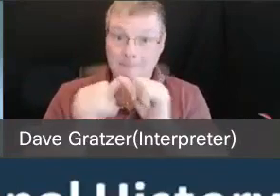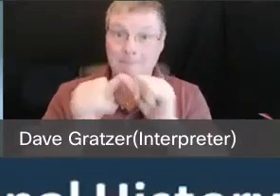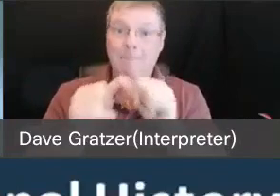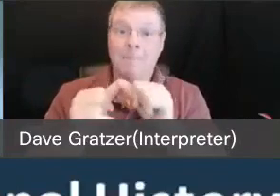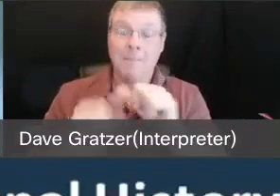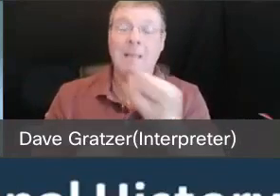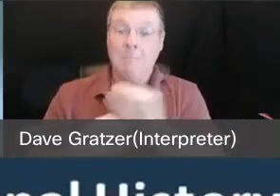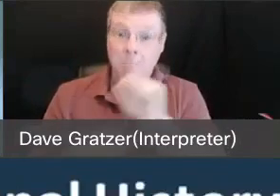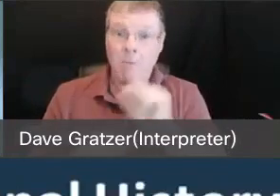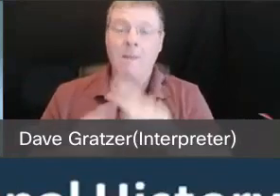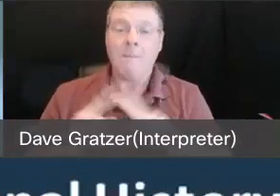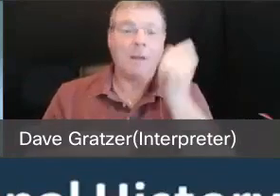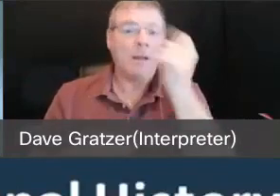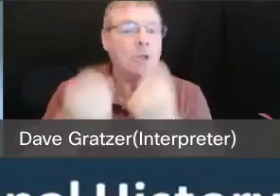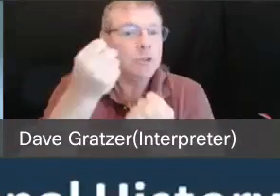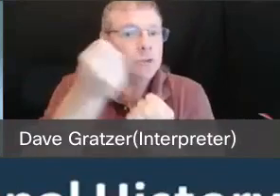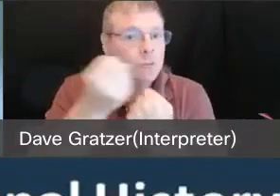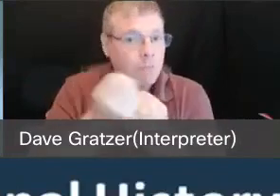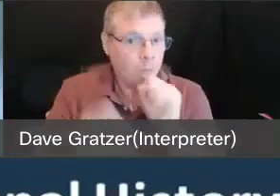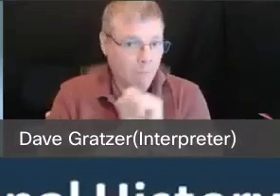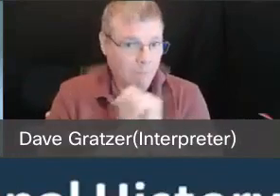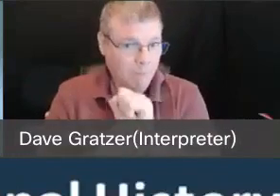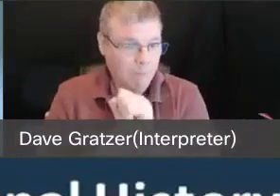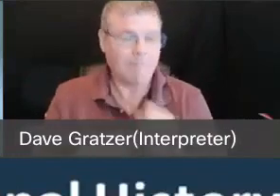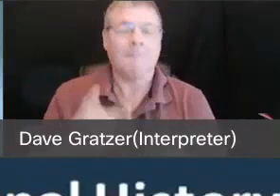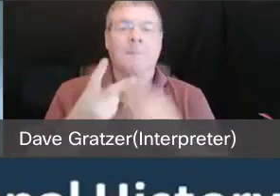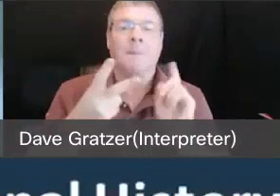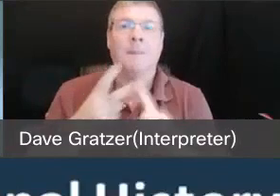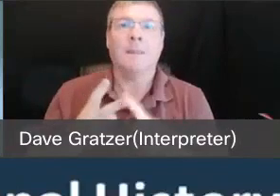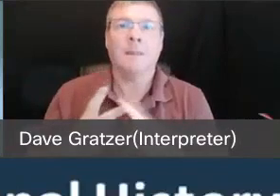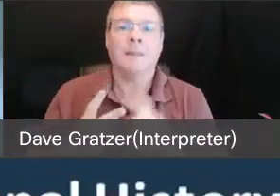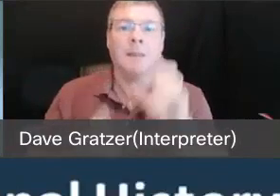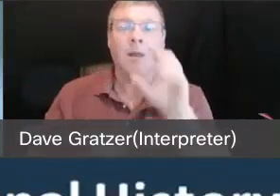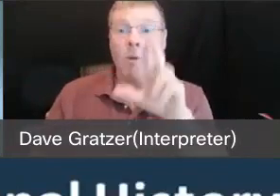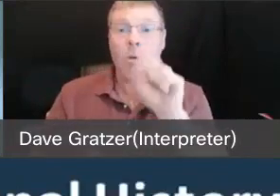but it was a supportive employment or their work was subsidized,